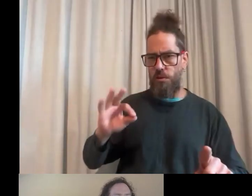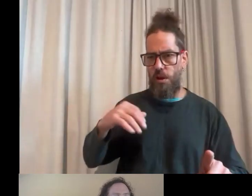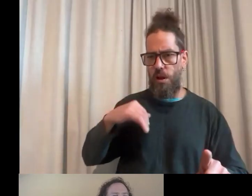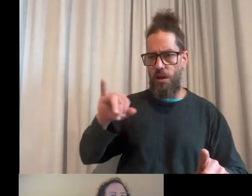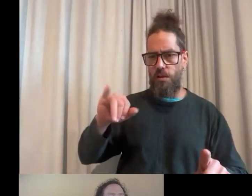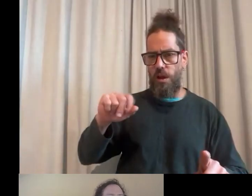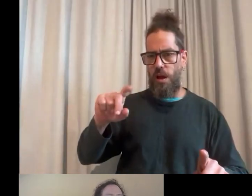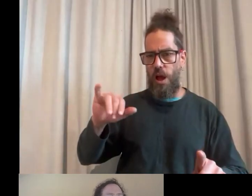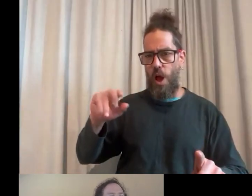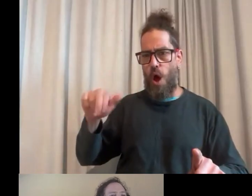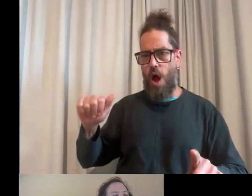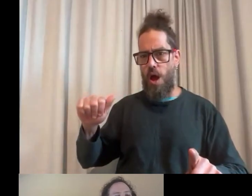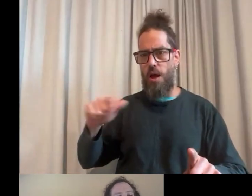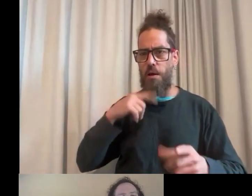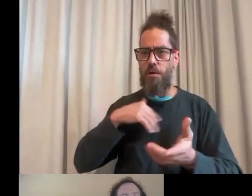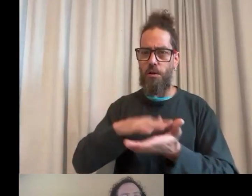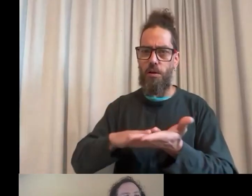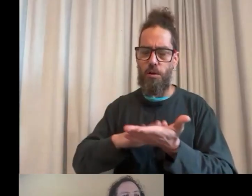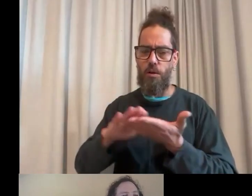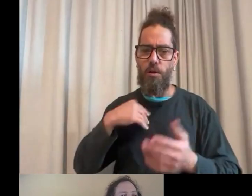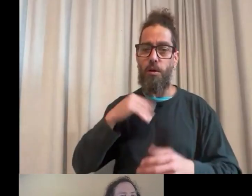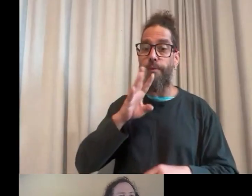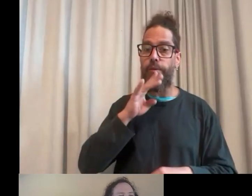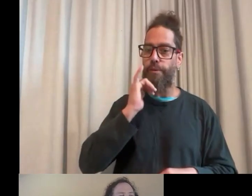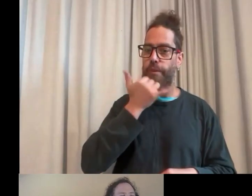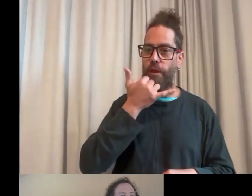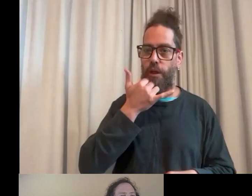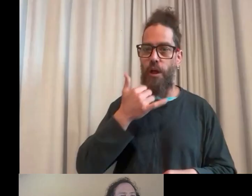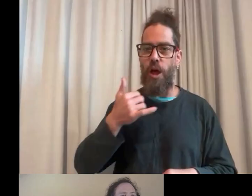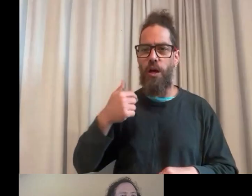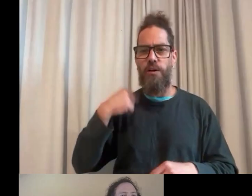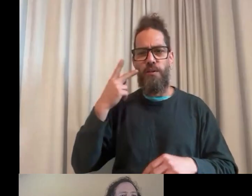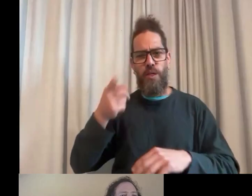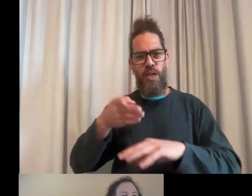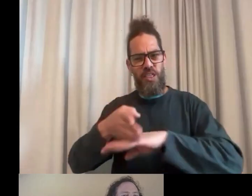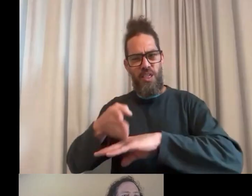[? Yakin. ?] I apologize if I have not pronounced your name perfectly. The question is, is there a recommended format